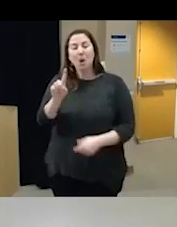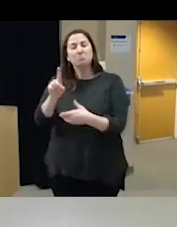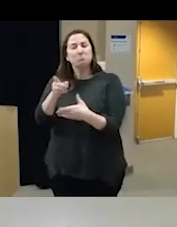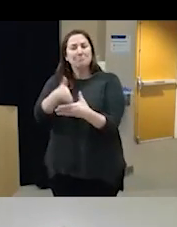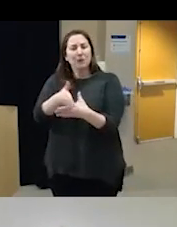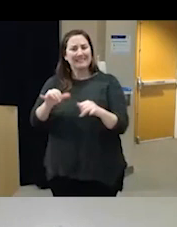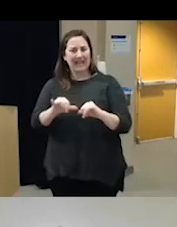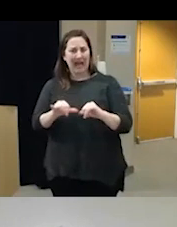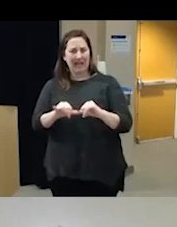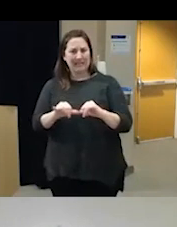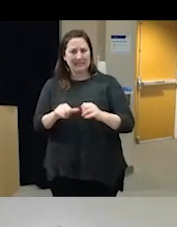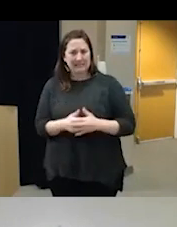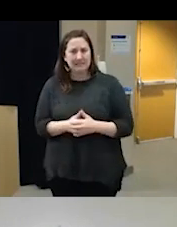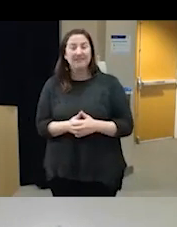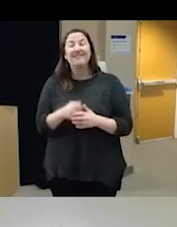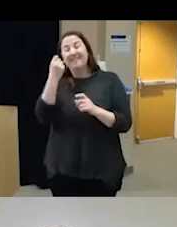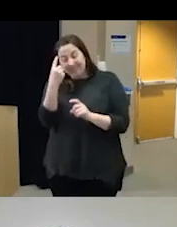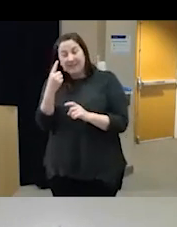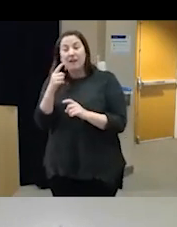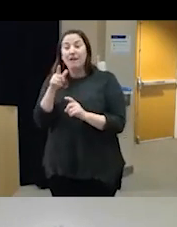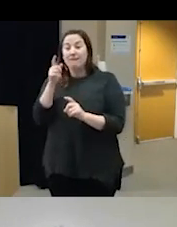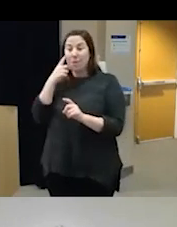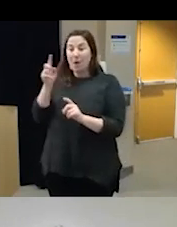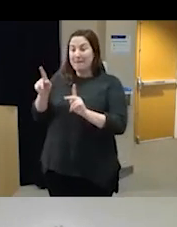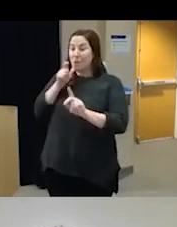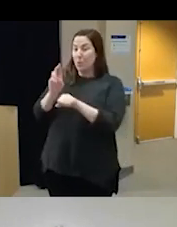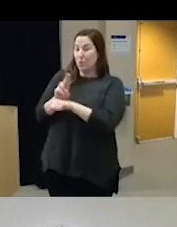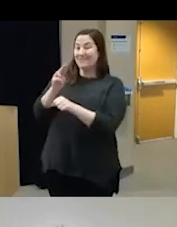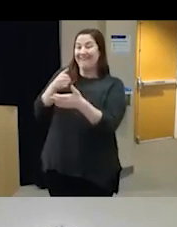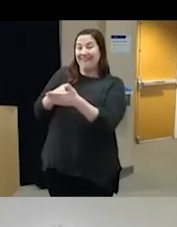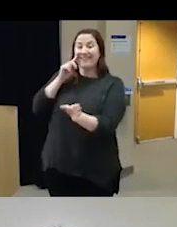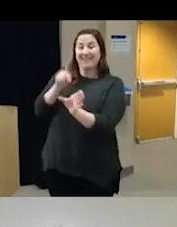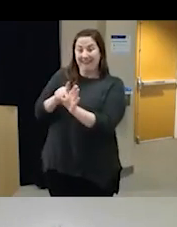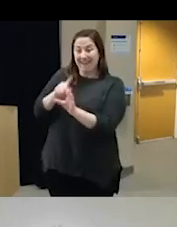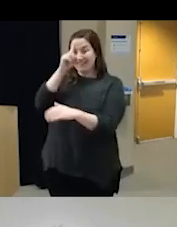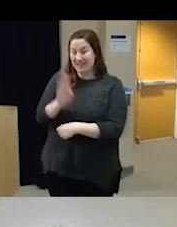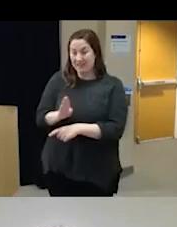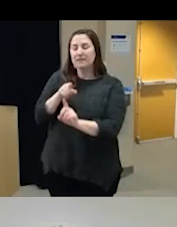worse for patients antipsychotic knife with schizophrenia then healthy controls